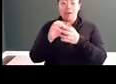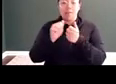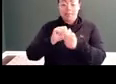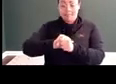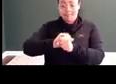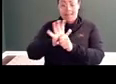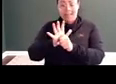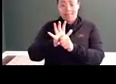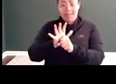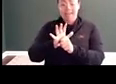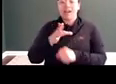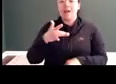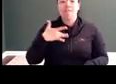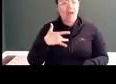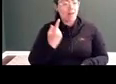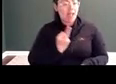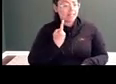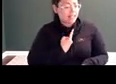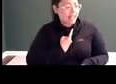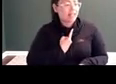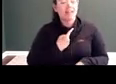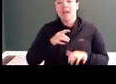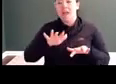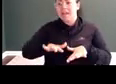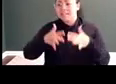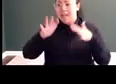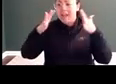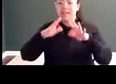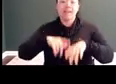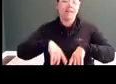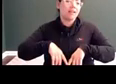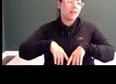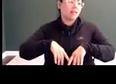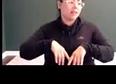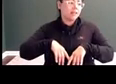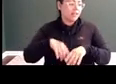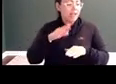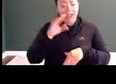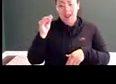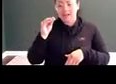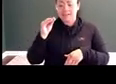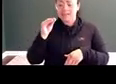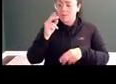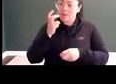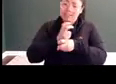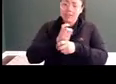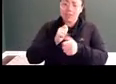and that it was isolating and that it was creating a lot of anxiety and lots of ways, and that it was a difficult, challenging time.